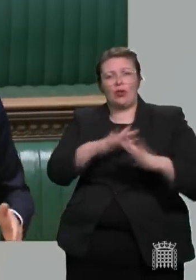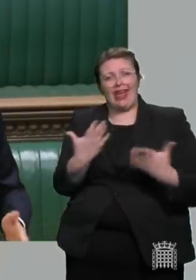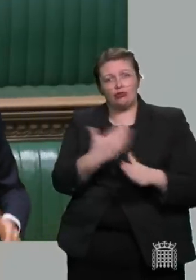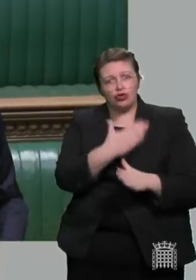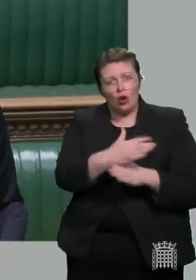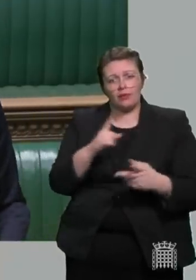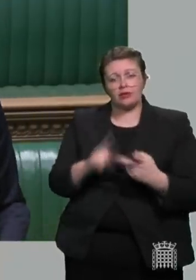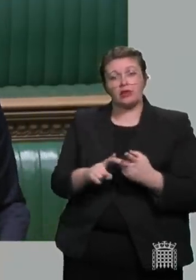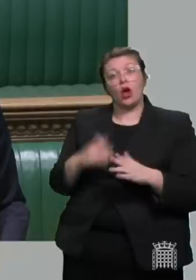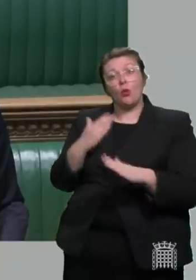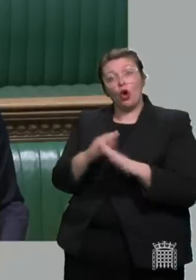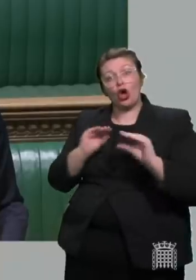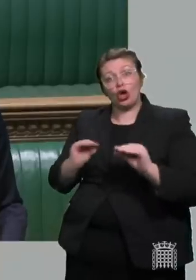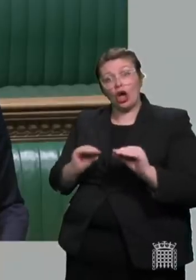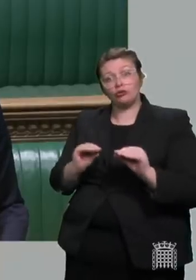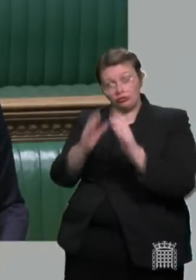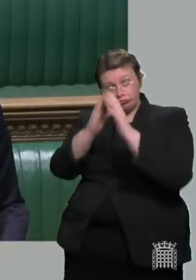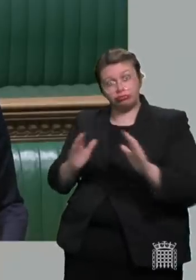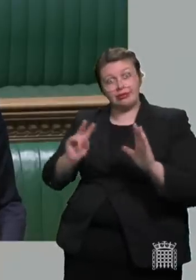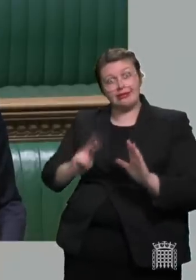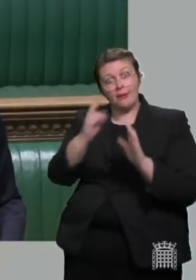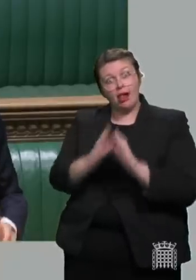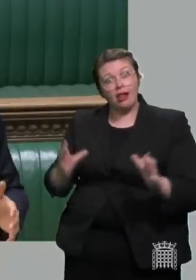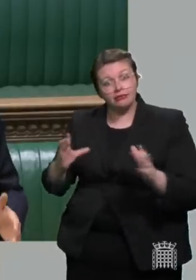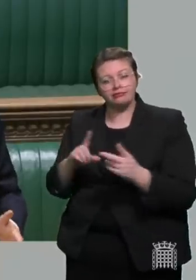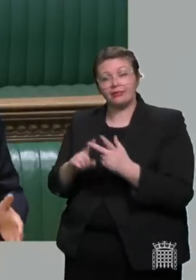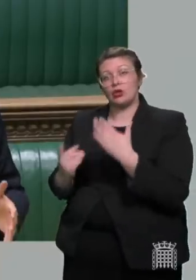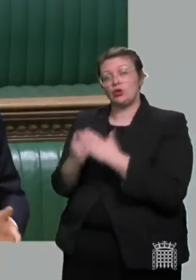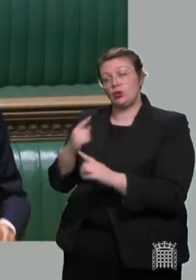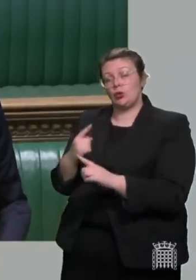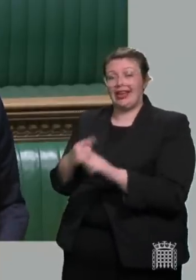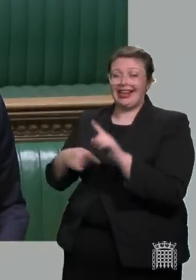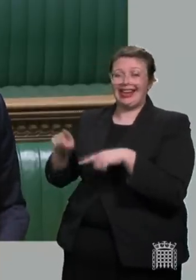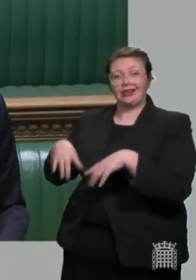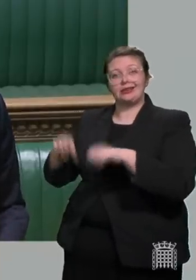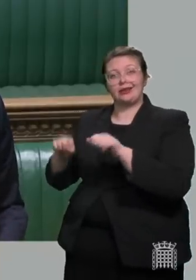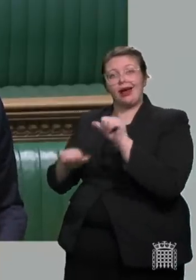kickstart scheme—funding high-quality jobs for over a quarter of a million young people.